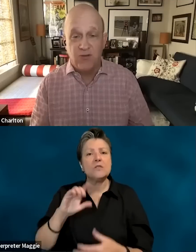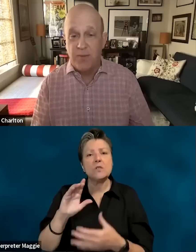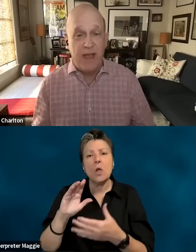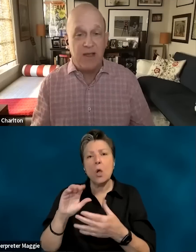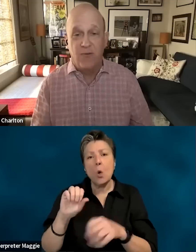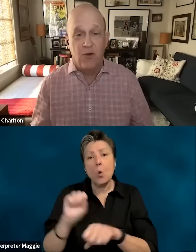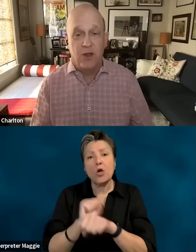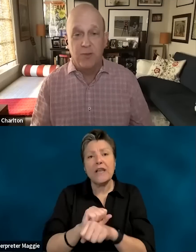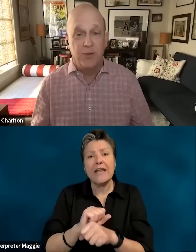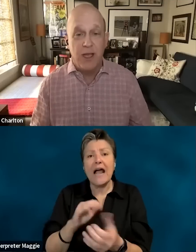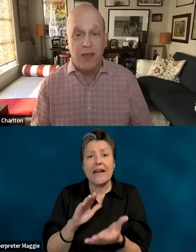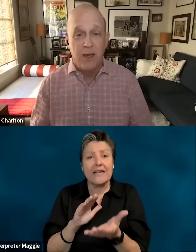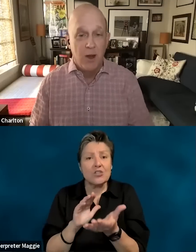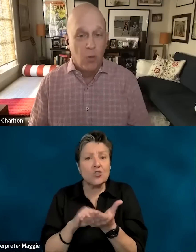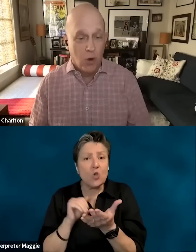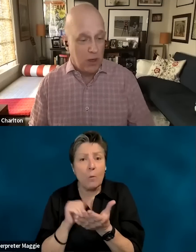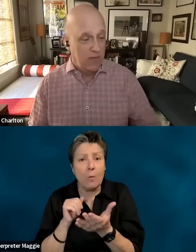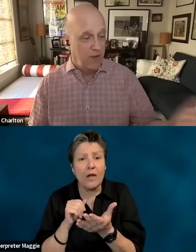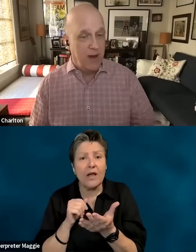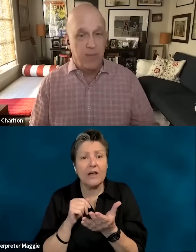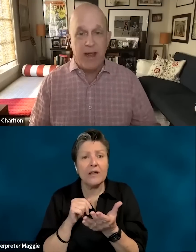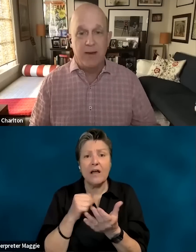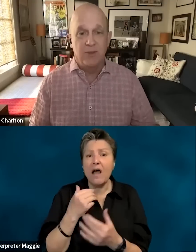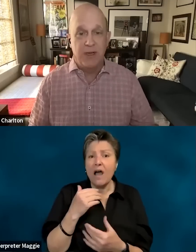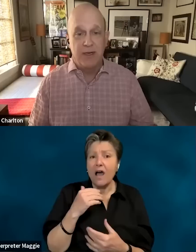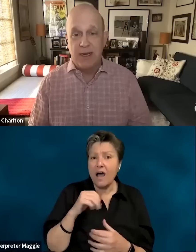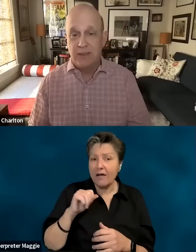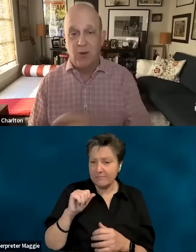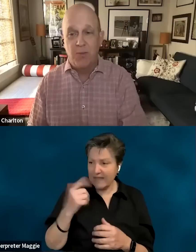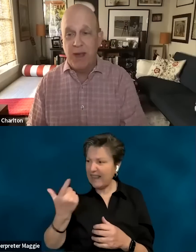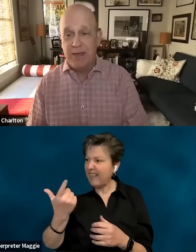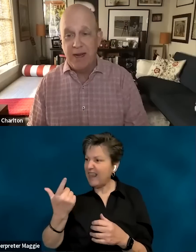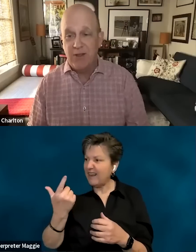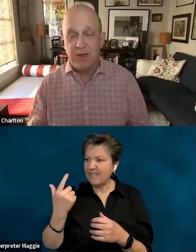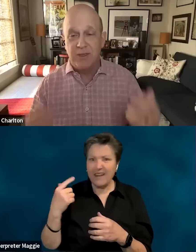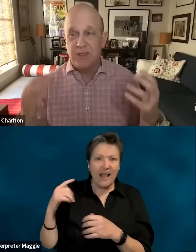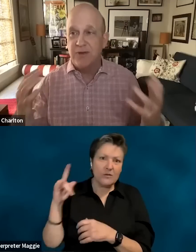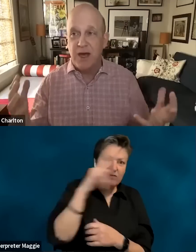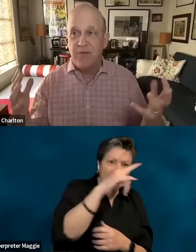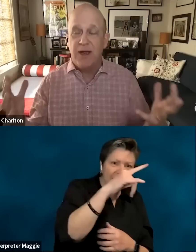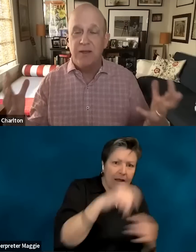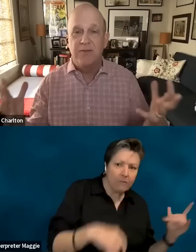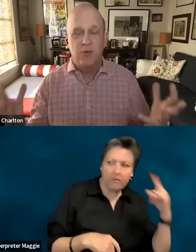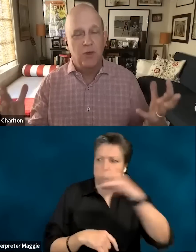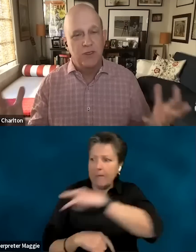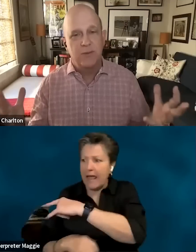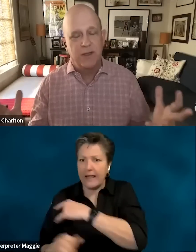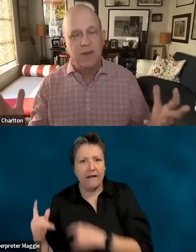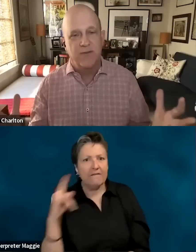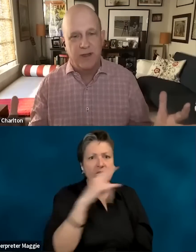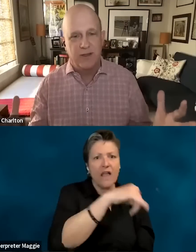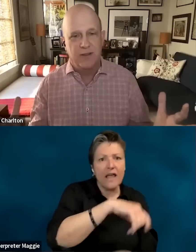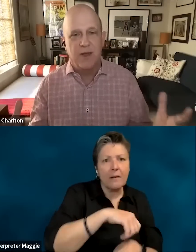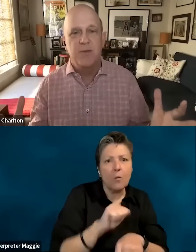So I was flying back and forth on the plane, working, flying back up, spending days, going back down. I thought to myself, "God, if I could live the rest of my life like this,